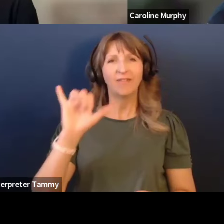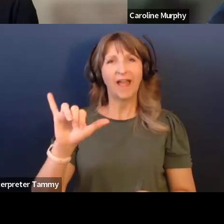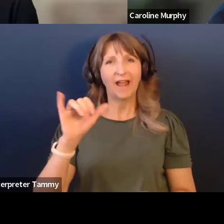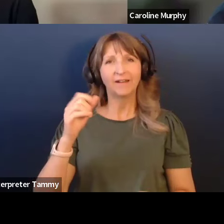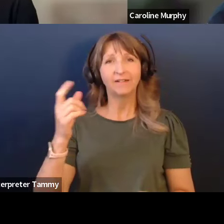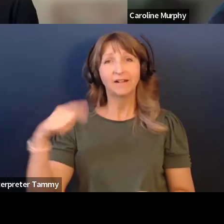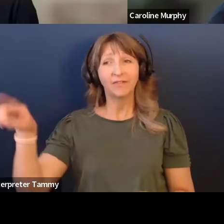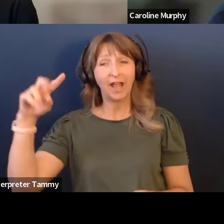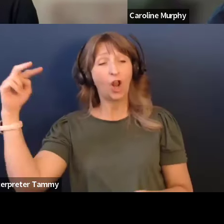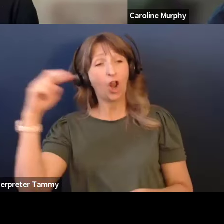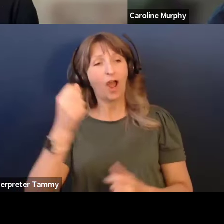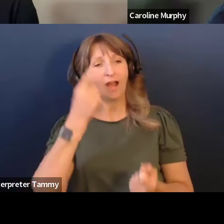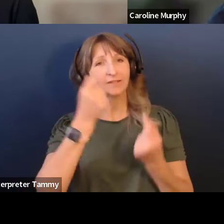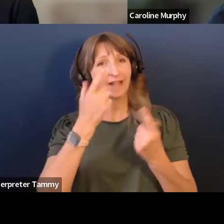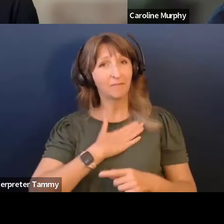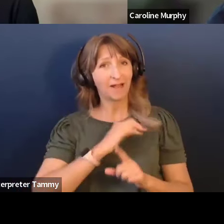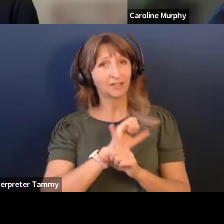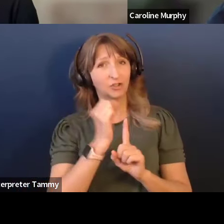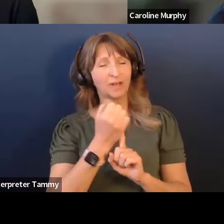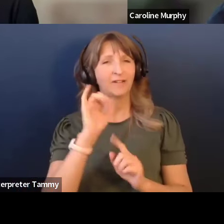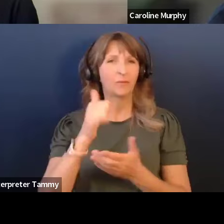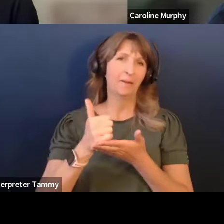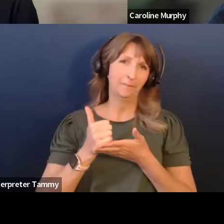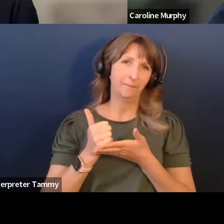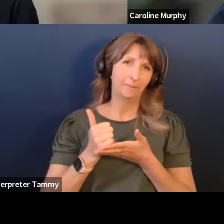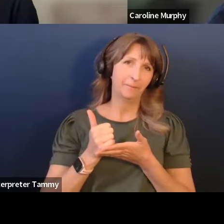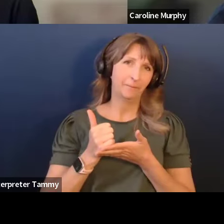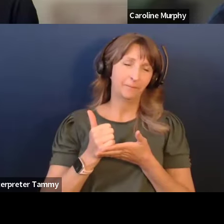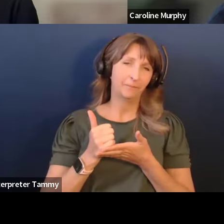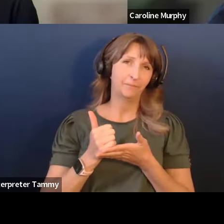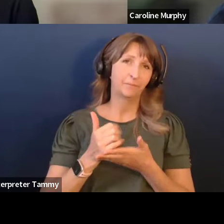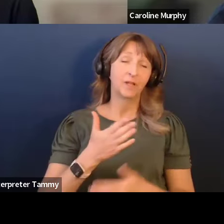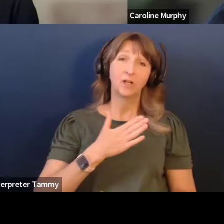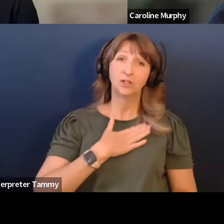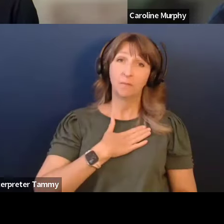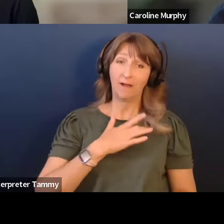and it took me a long time to realize like the barrier between my feeling of belonging